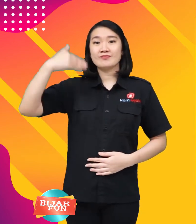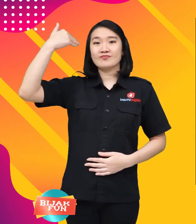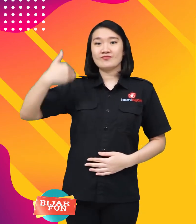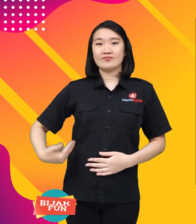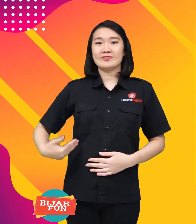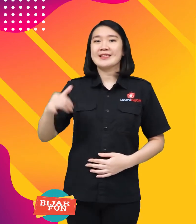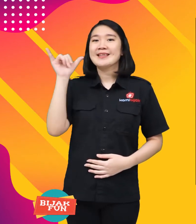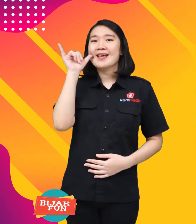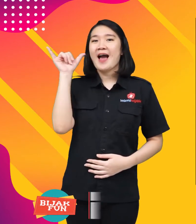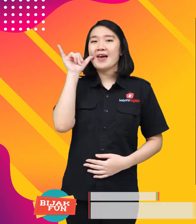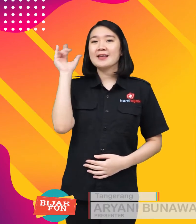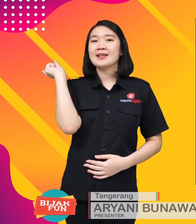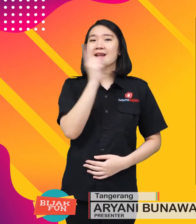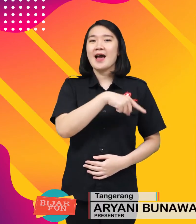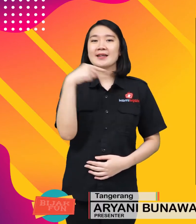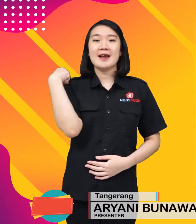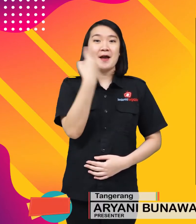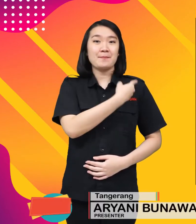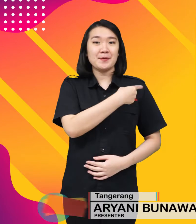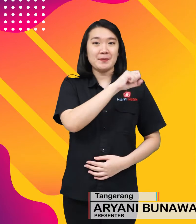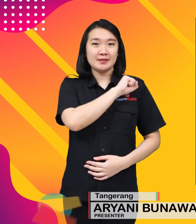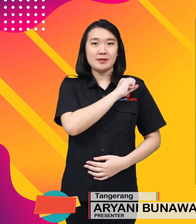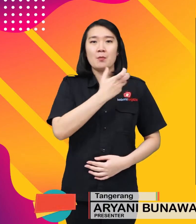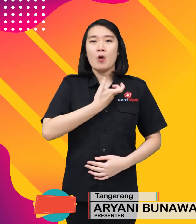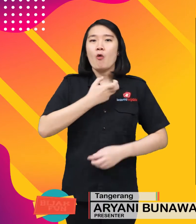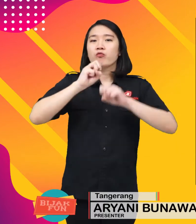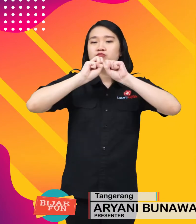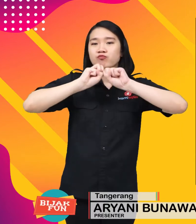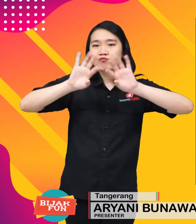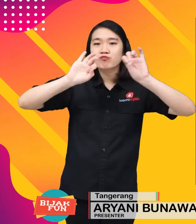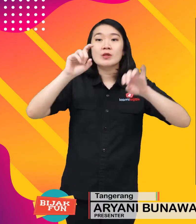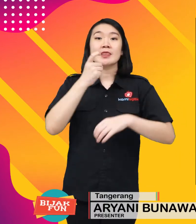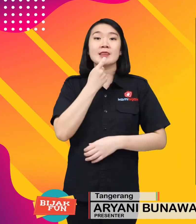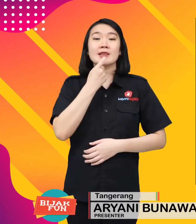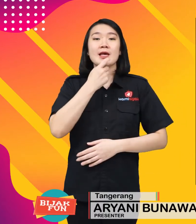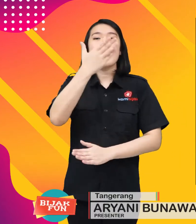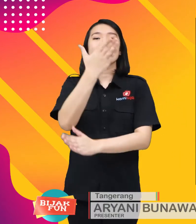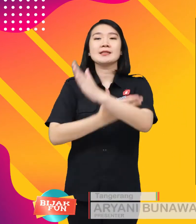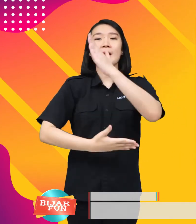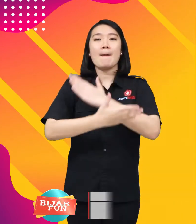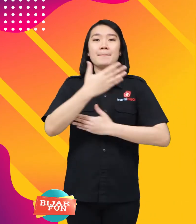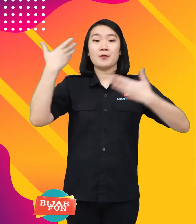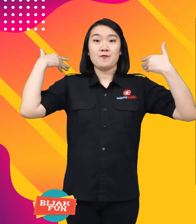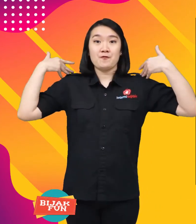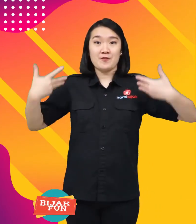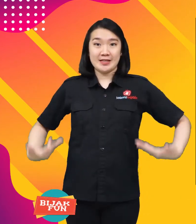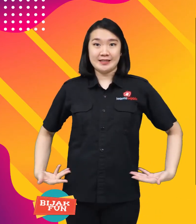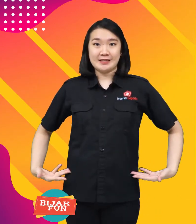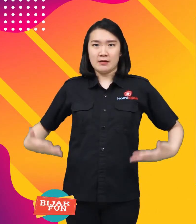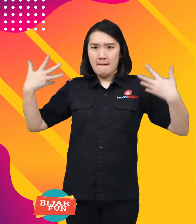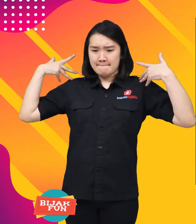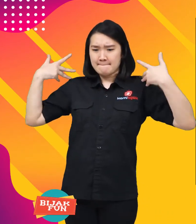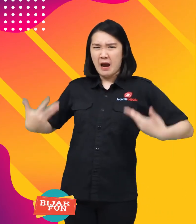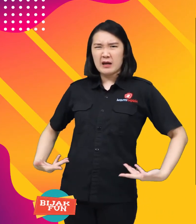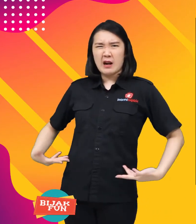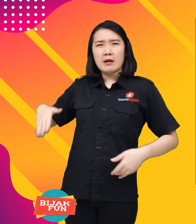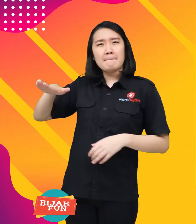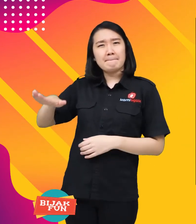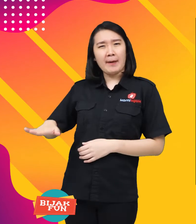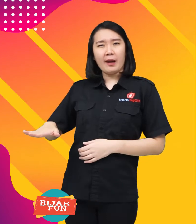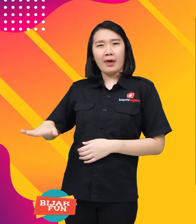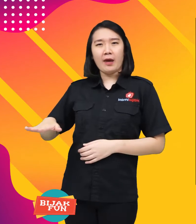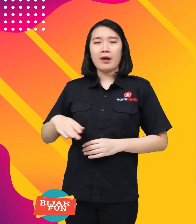I'm Yani from Us, Wise wants to explain about physical disability of short stature.